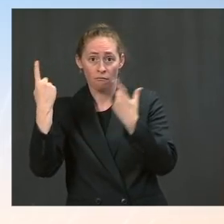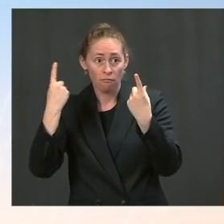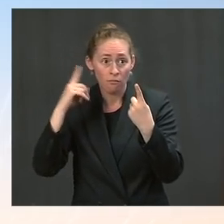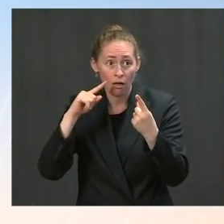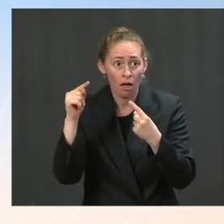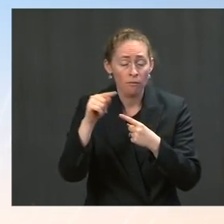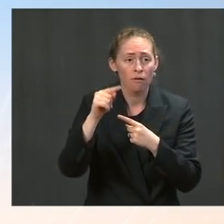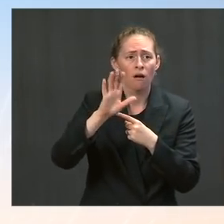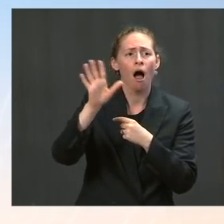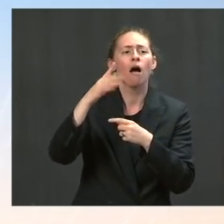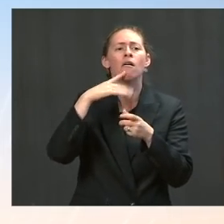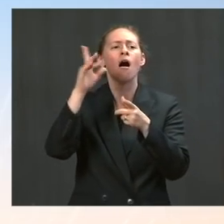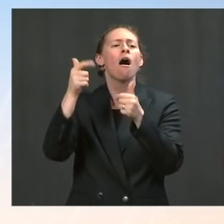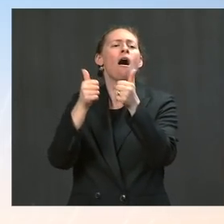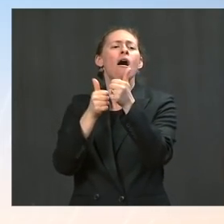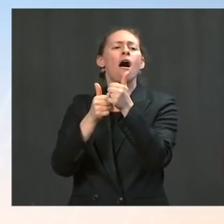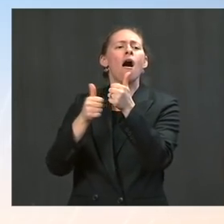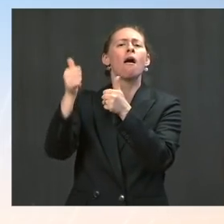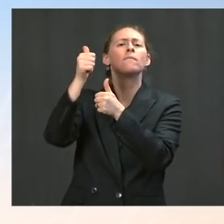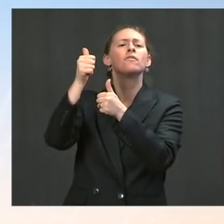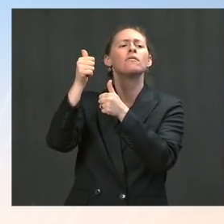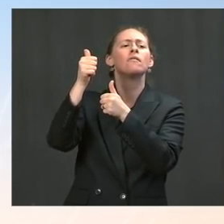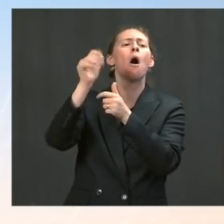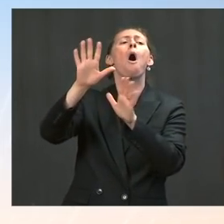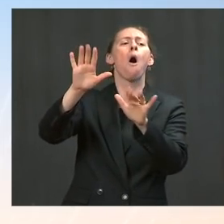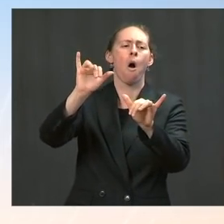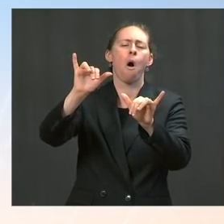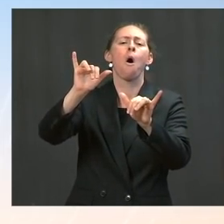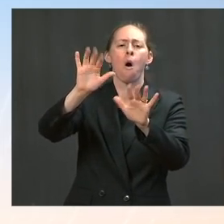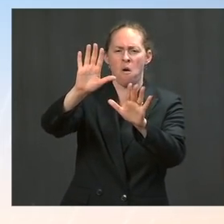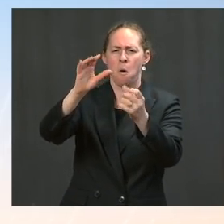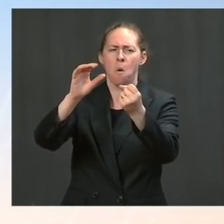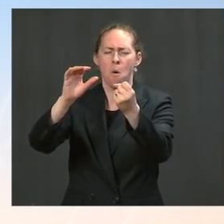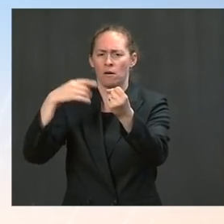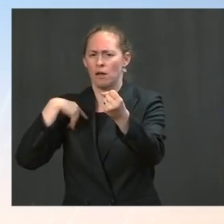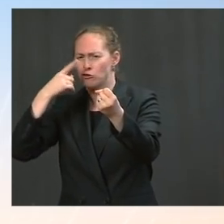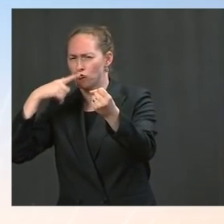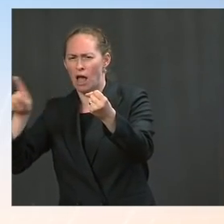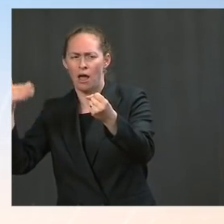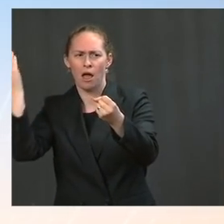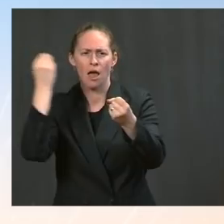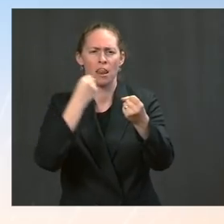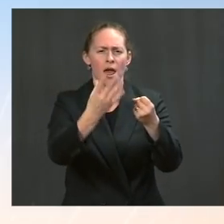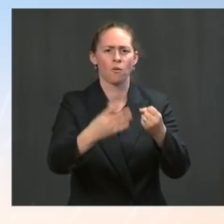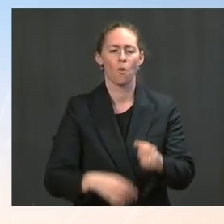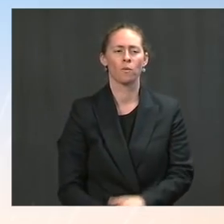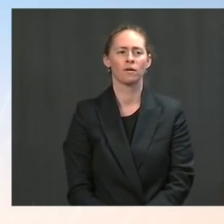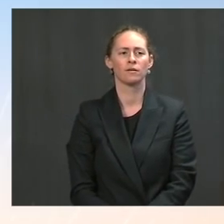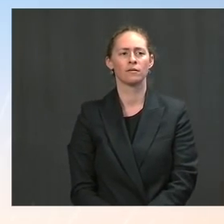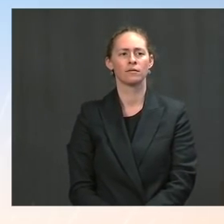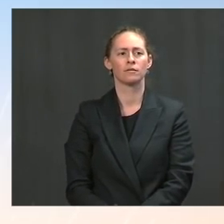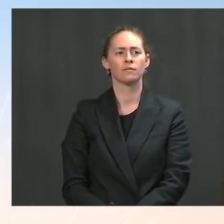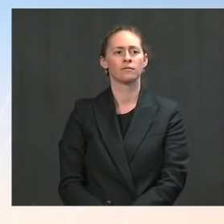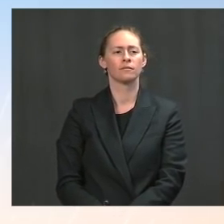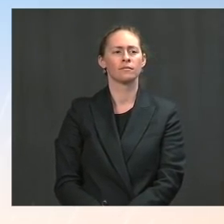Let us get you more information after the briefing. Reese, who is our special guest from -- tell us where you're from. >> The Press: Oklahoma. Ms. Psaki: Who's not been -- have you been here before?